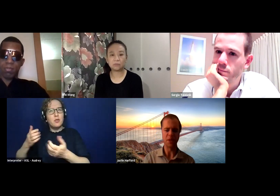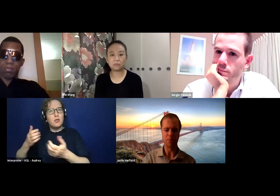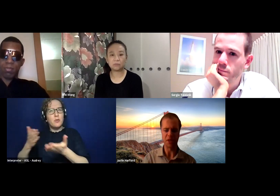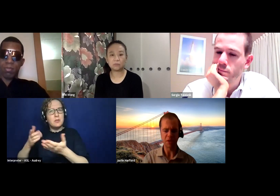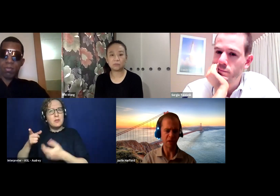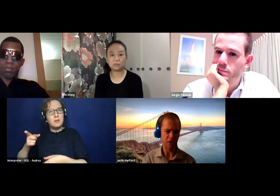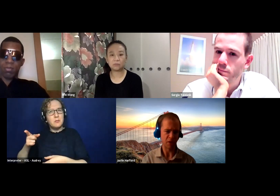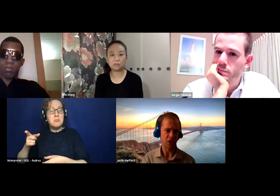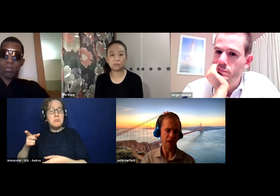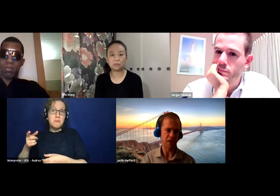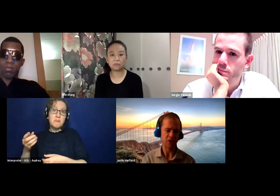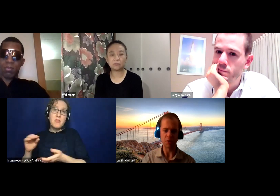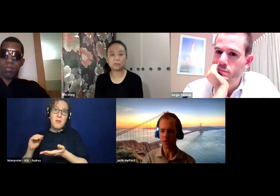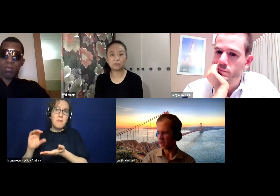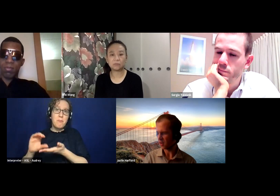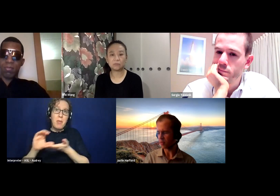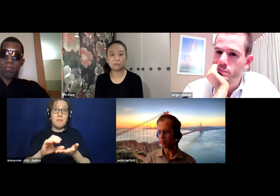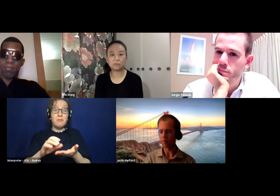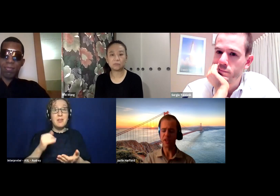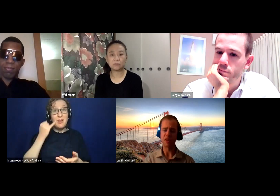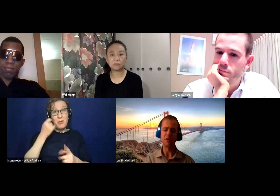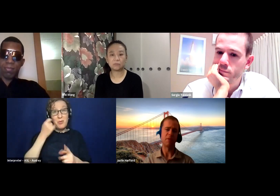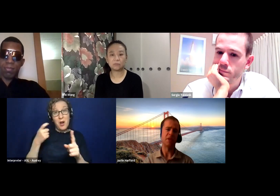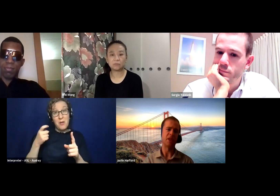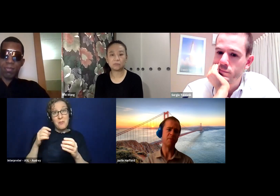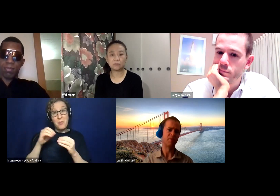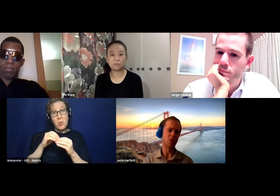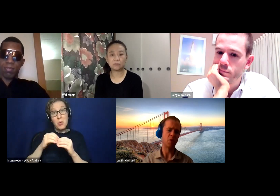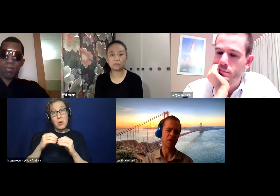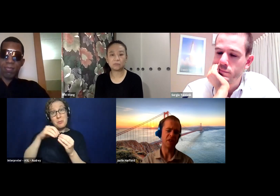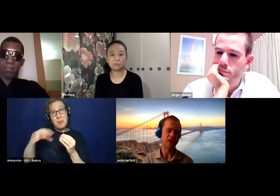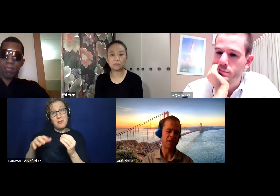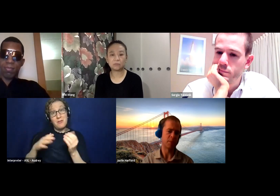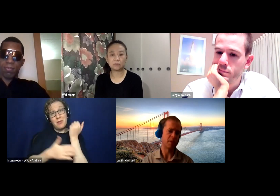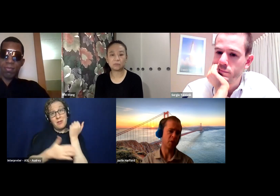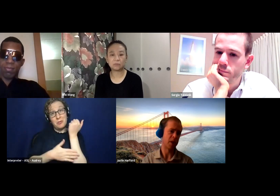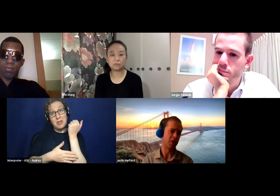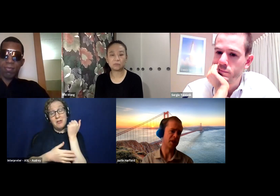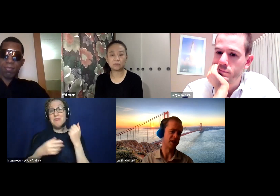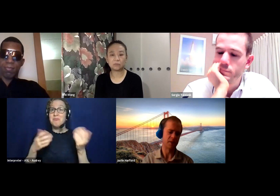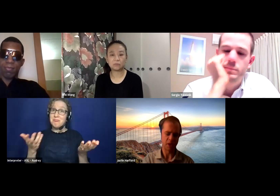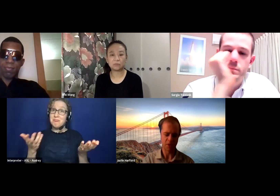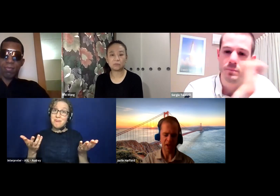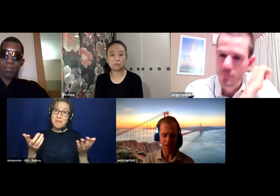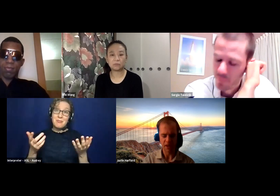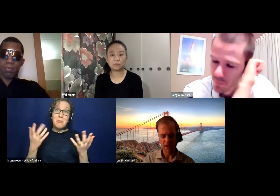something you can check into. I know it definitely works might work in the case of the U.K.